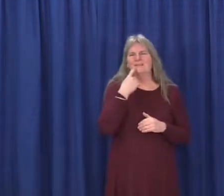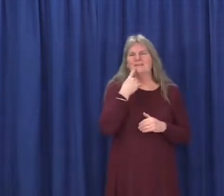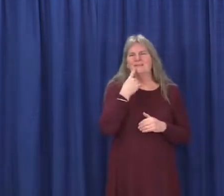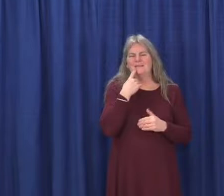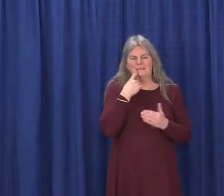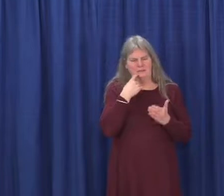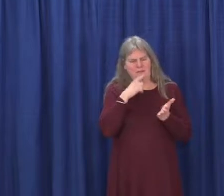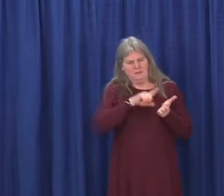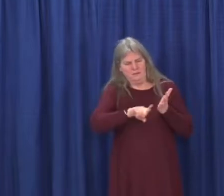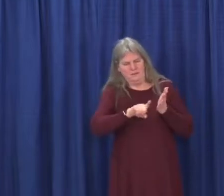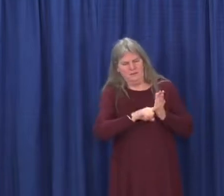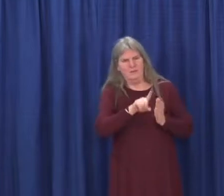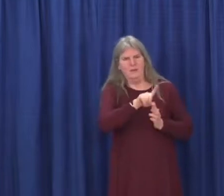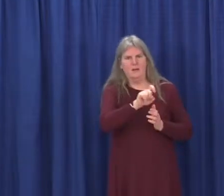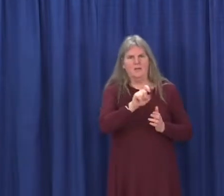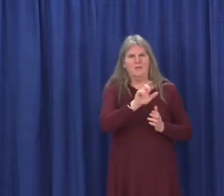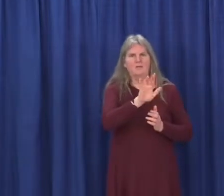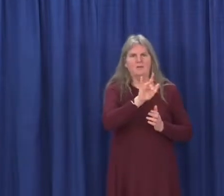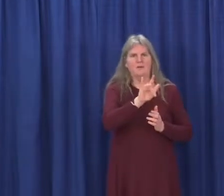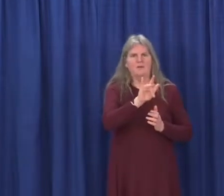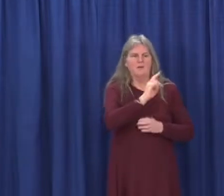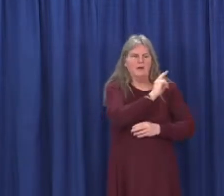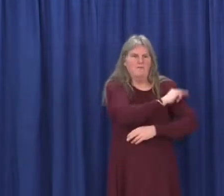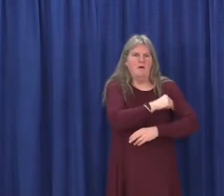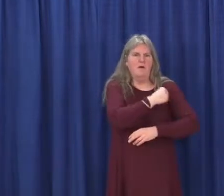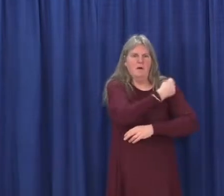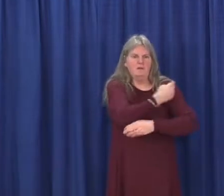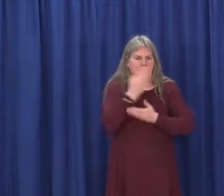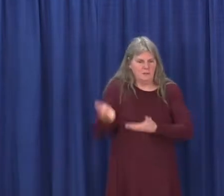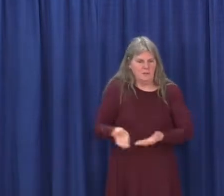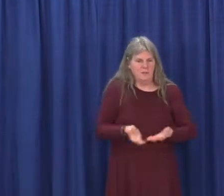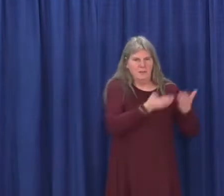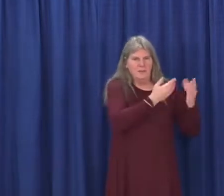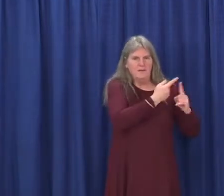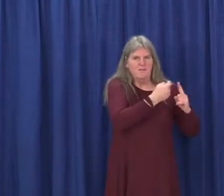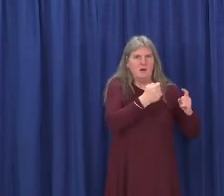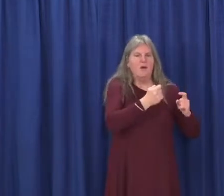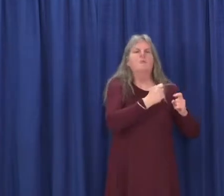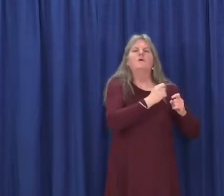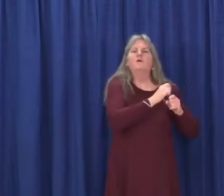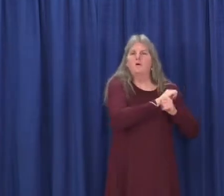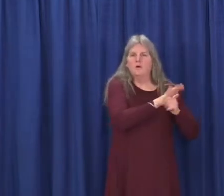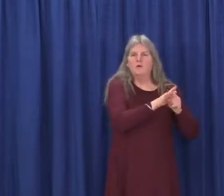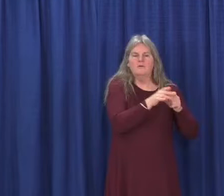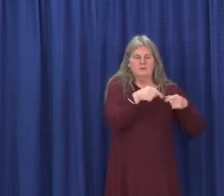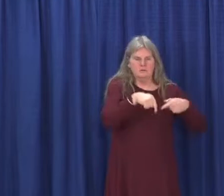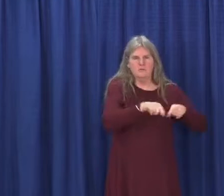that 125 hospitalizations due to COVID-19 have occurred during the pandemic.